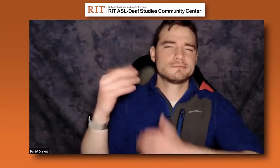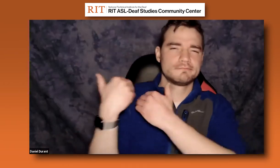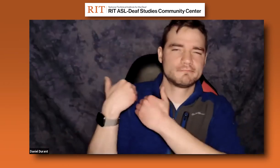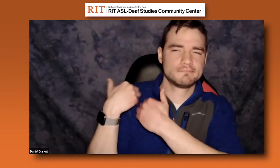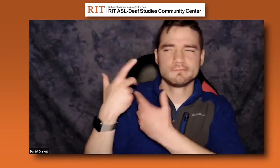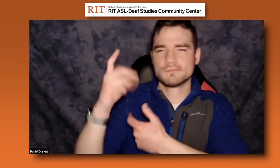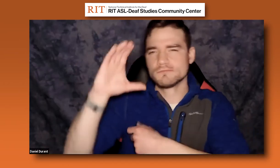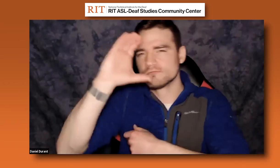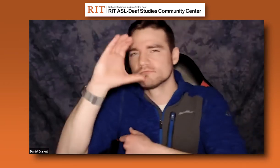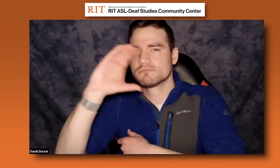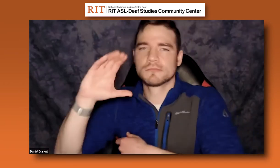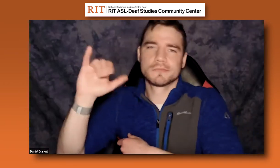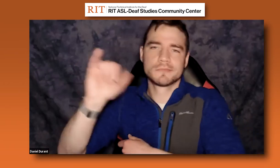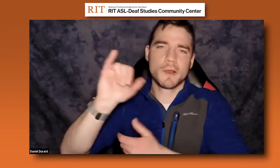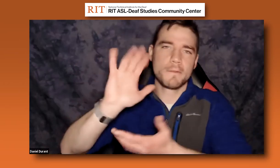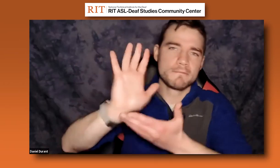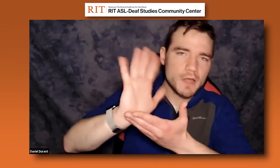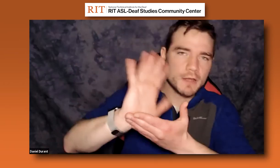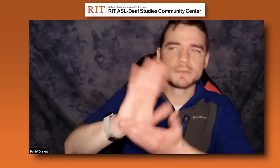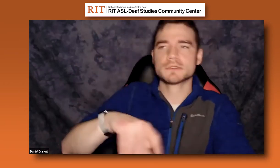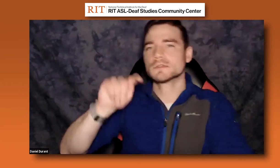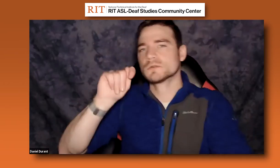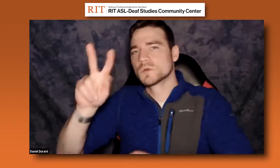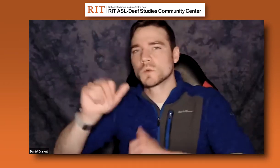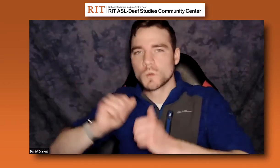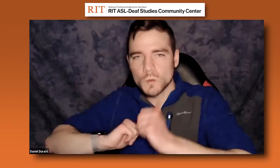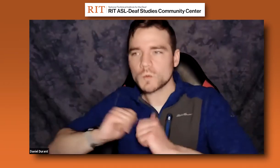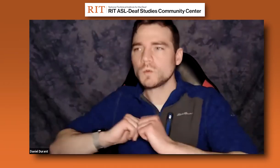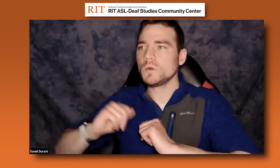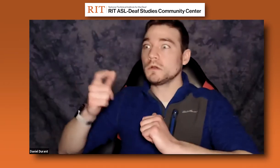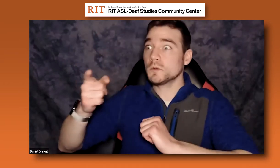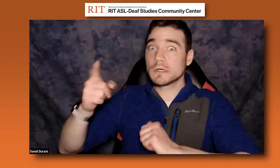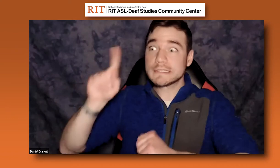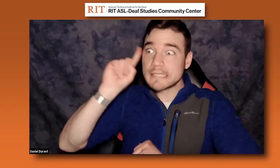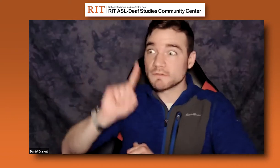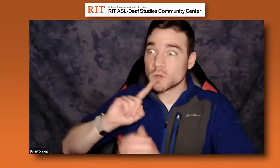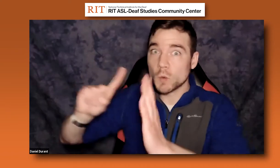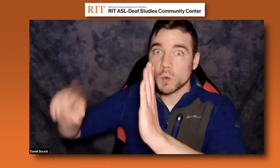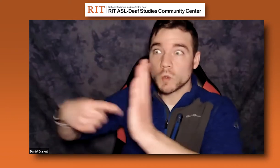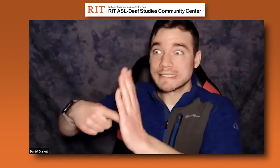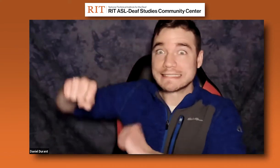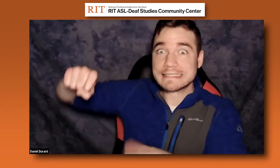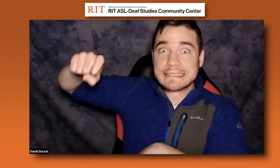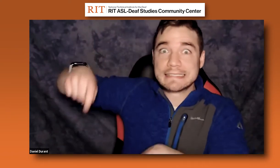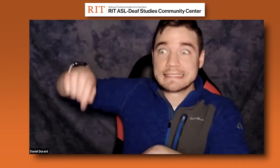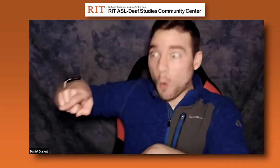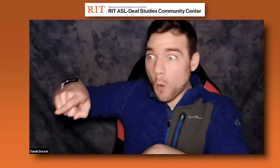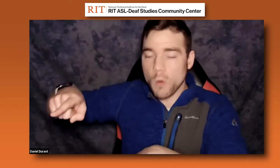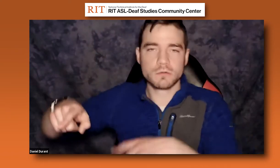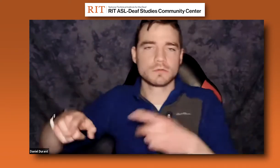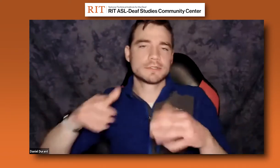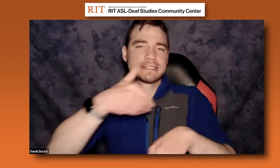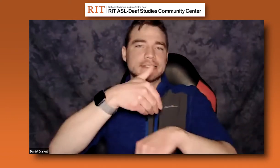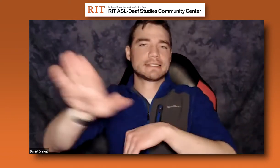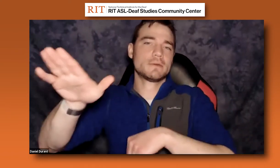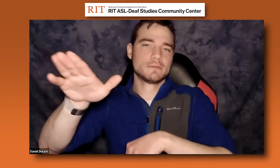and their job is to look for film work, TV work for-- if there's a Deaf role, then they will send off